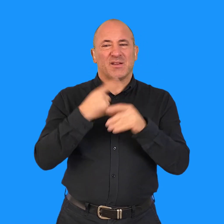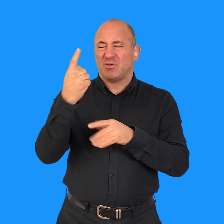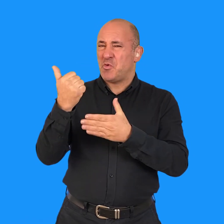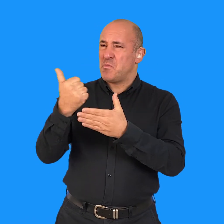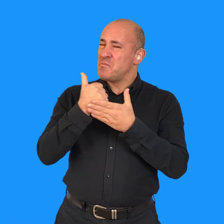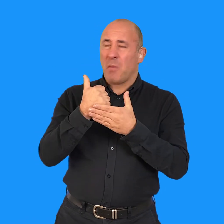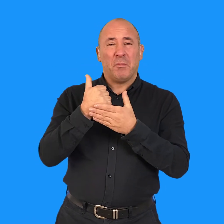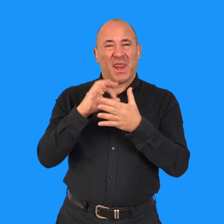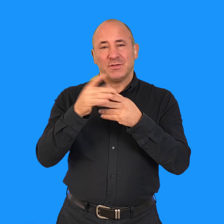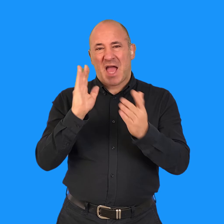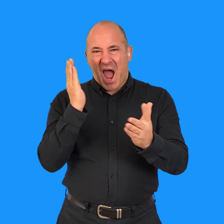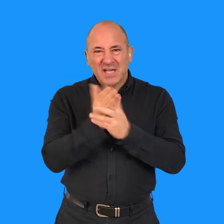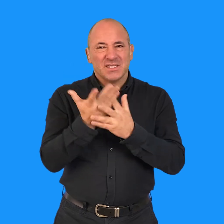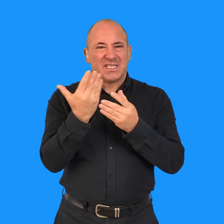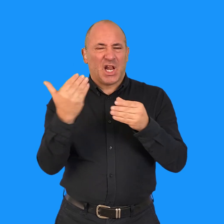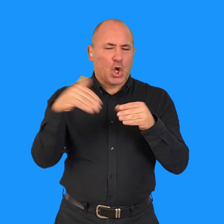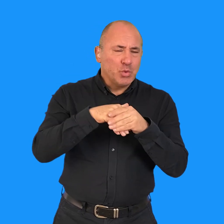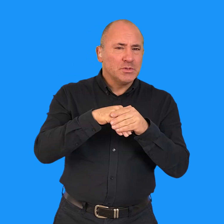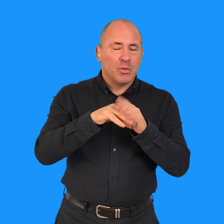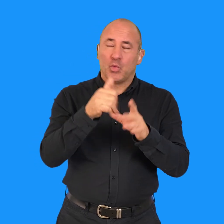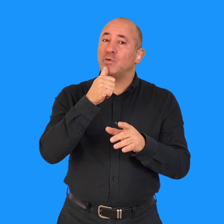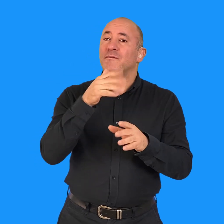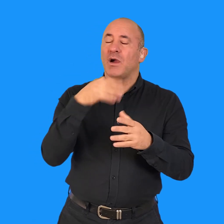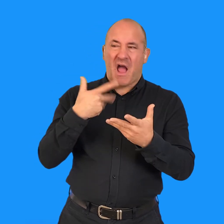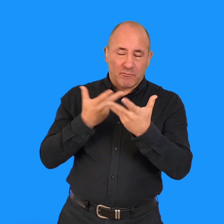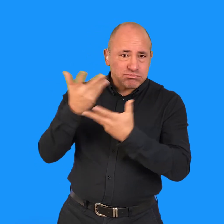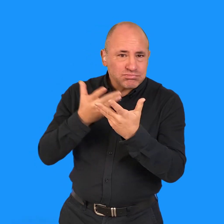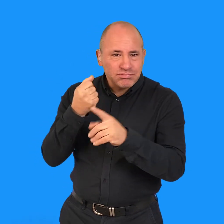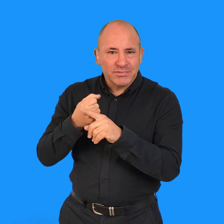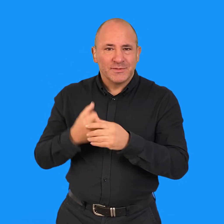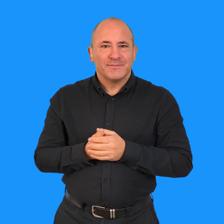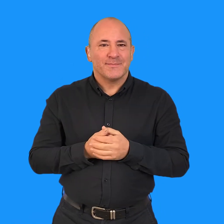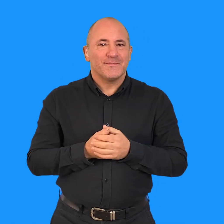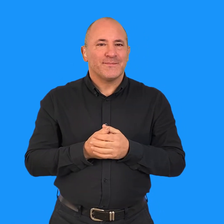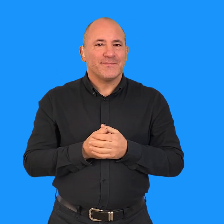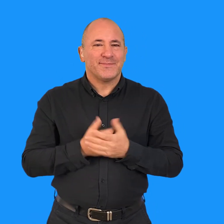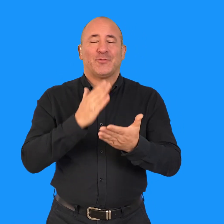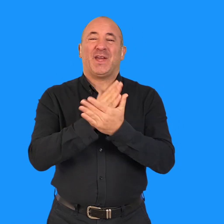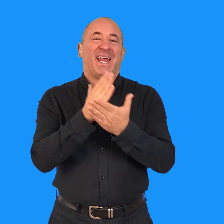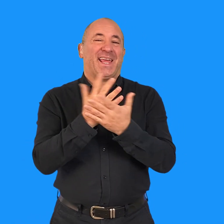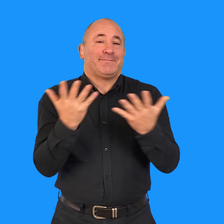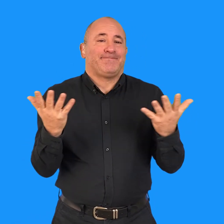And she is really supportive of access and inclusion, that really helps.